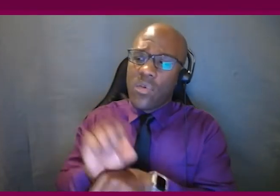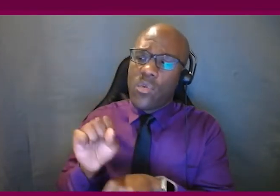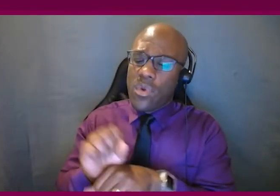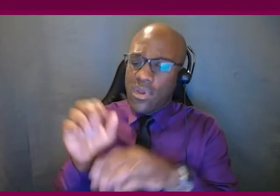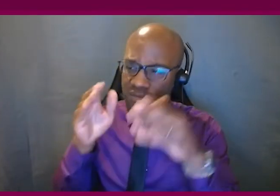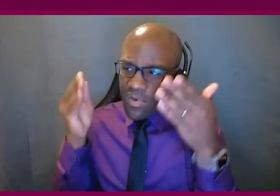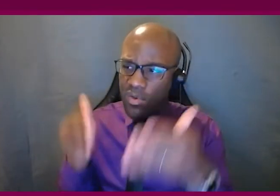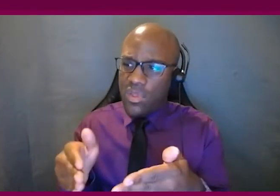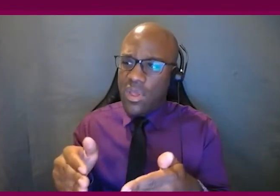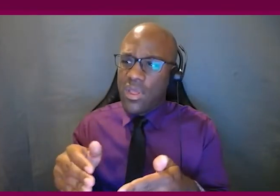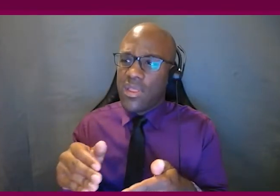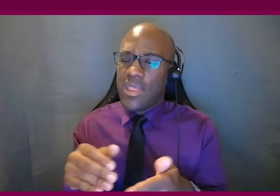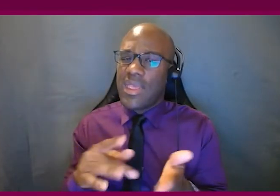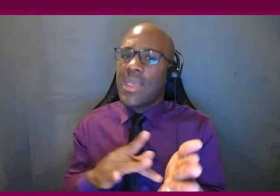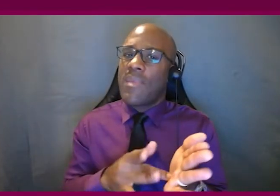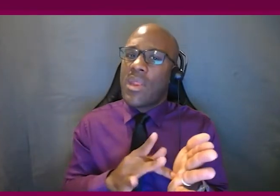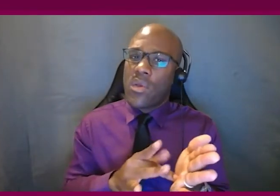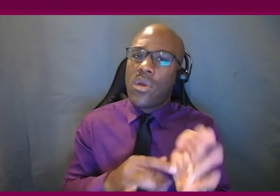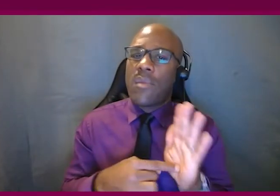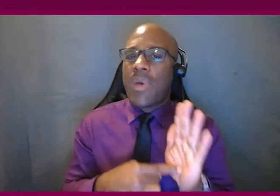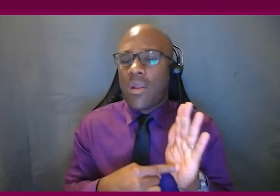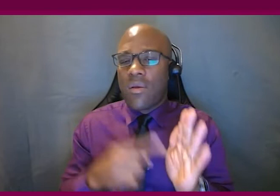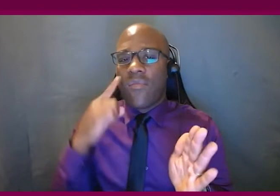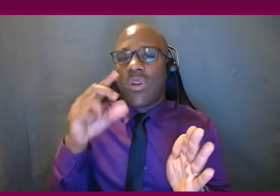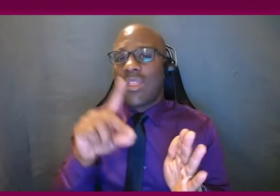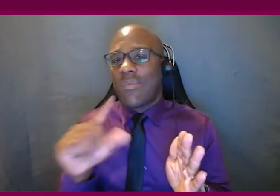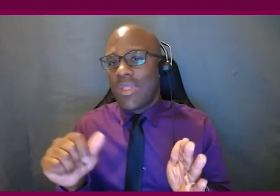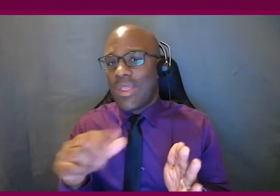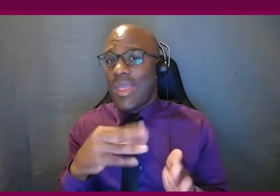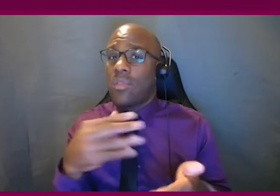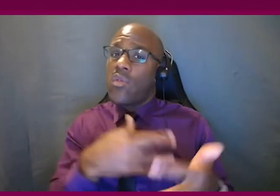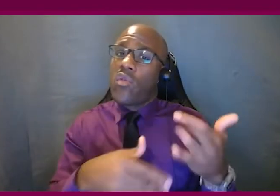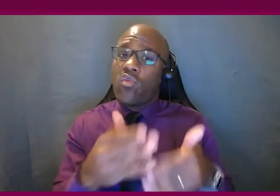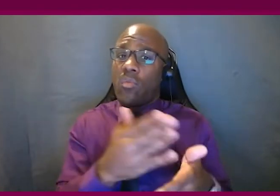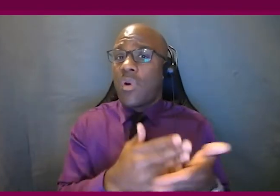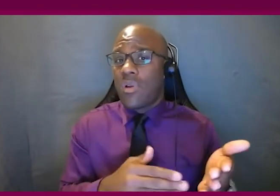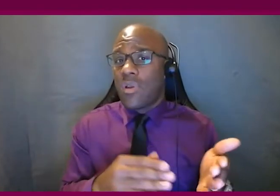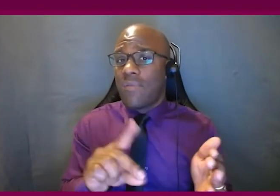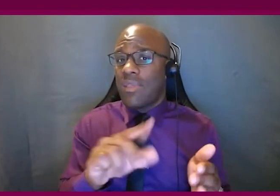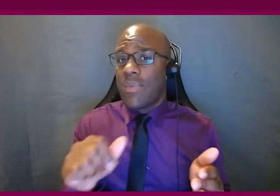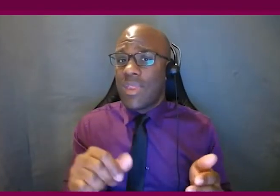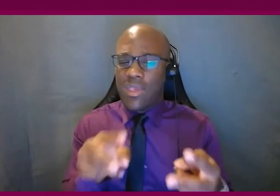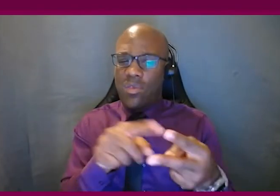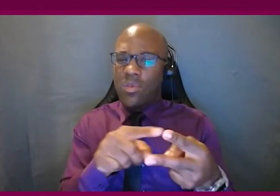if you can define what the medical and the social model of disability is and discuss